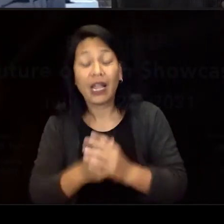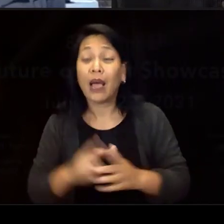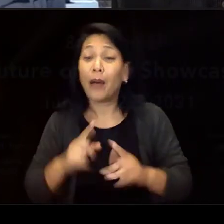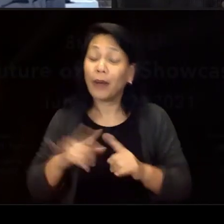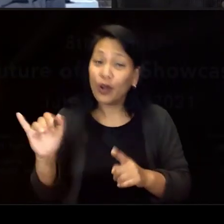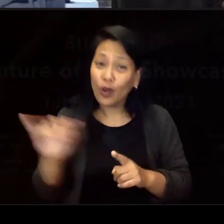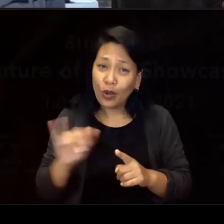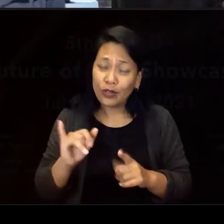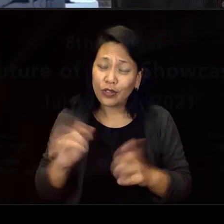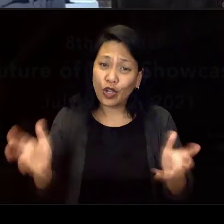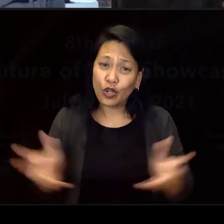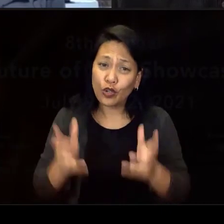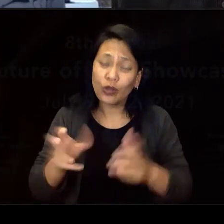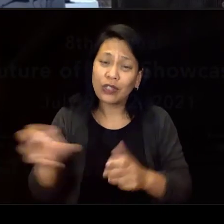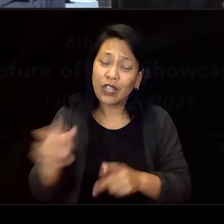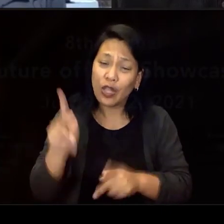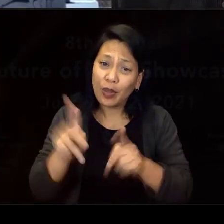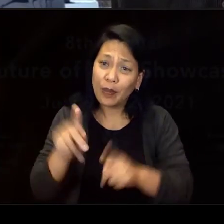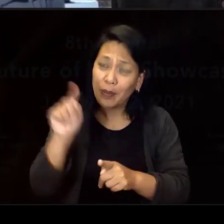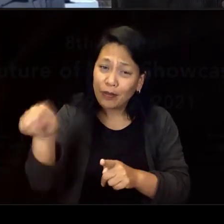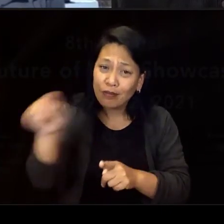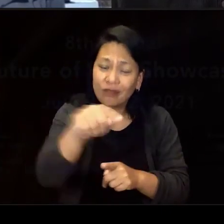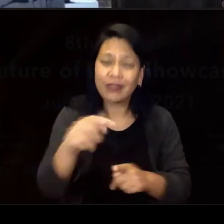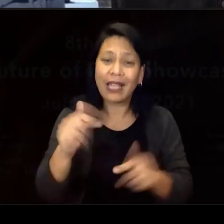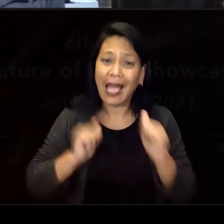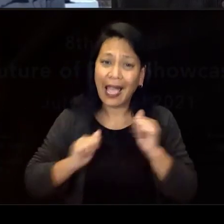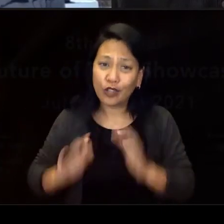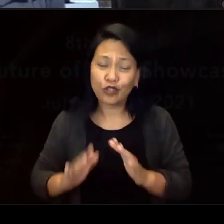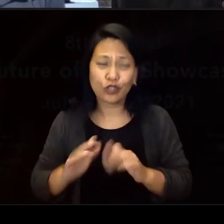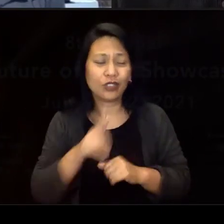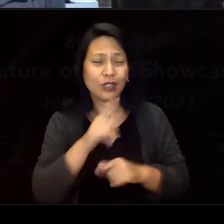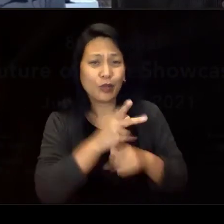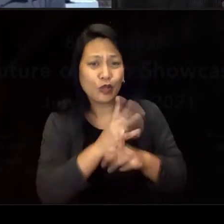to really consider your own consent and boundaries and there's